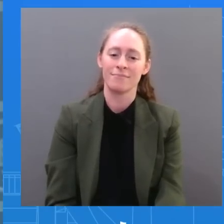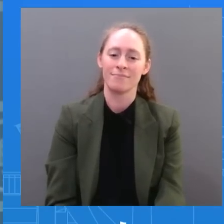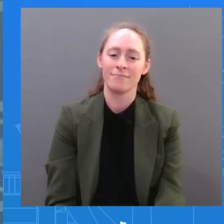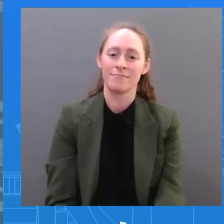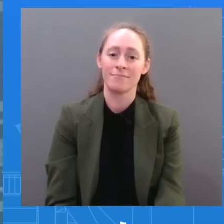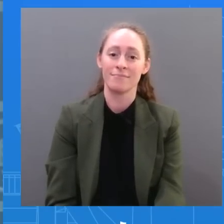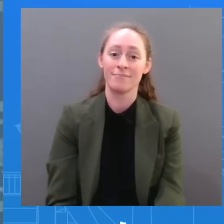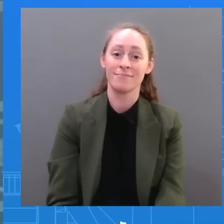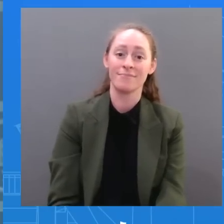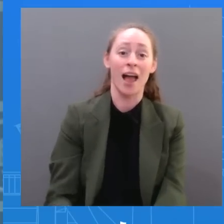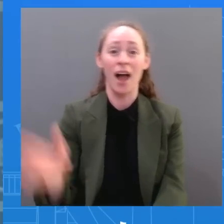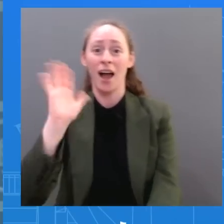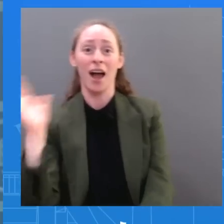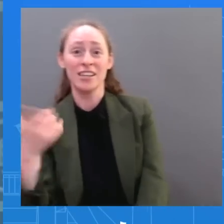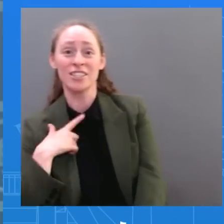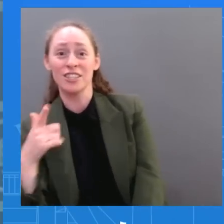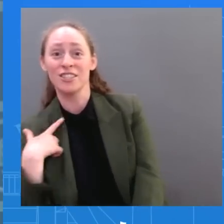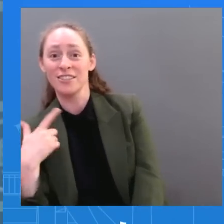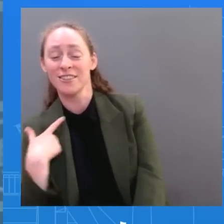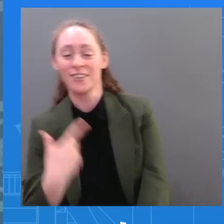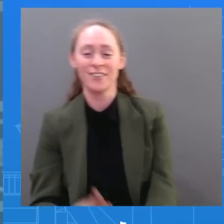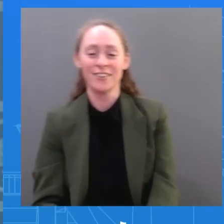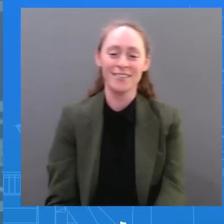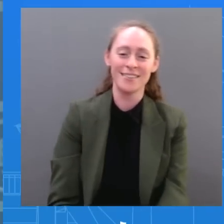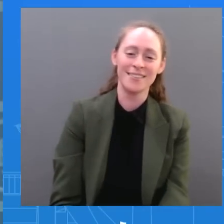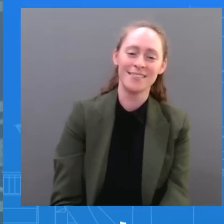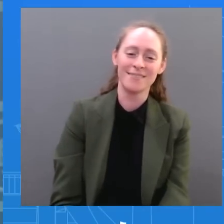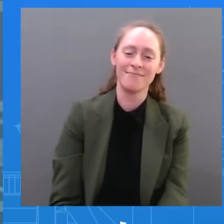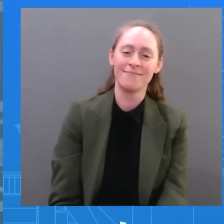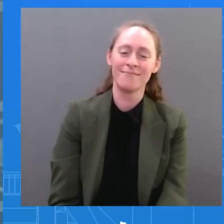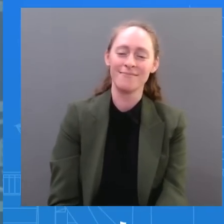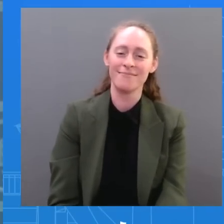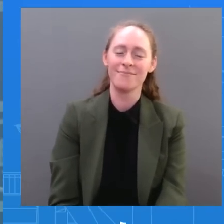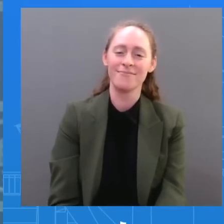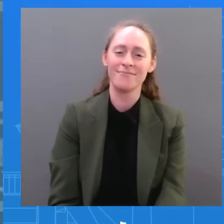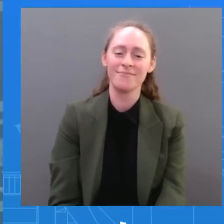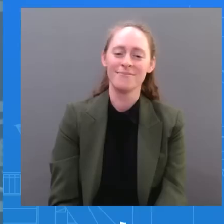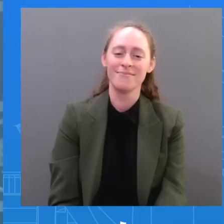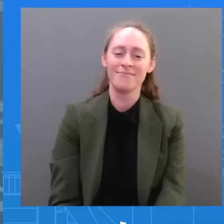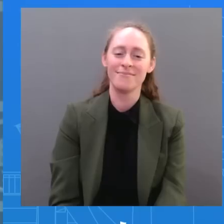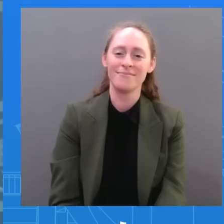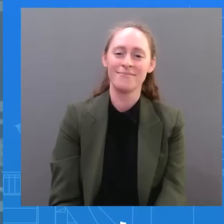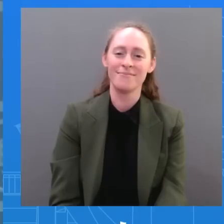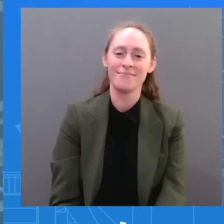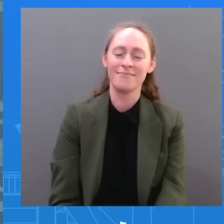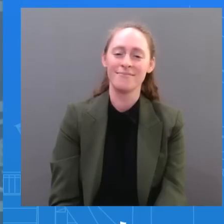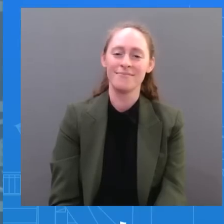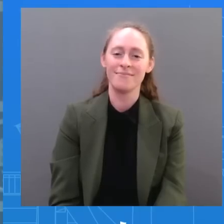The Press: Thanks, Karine. Just a -- kind of a specific question. In a statement today, several prominent congressional Democrats